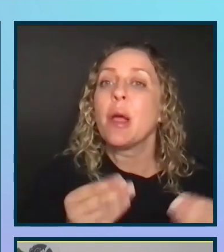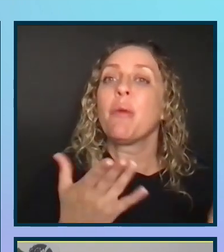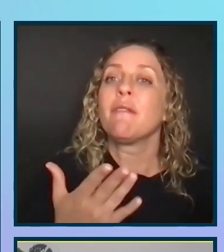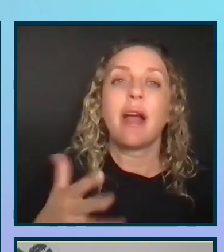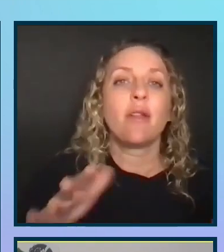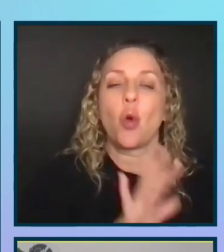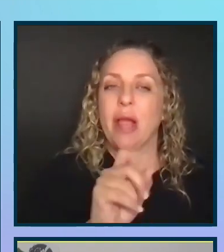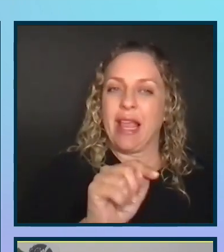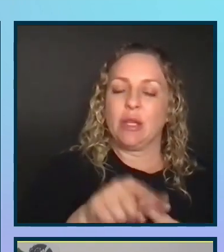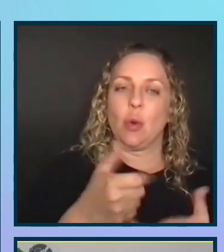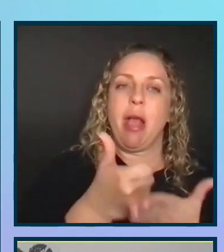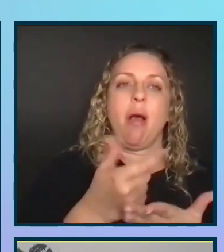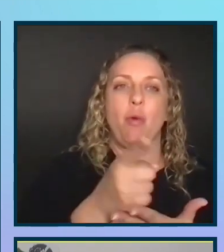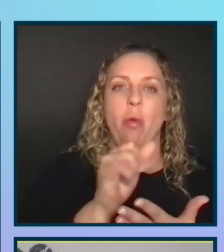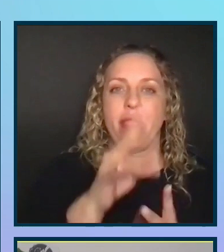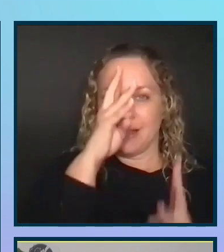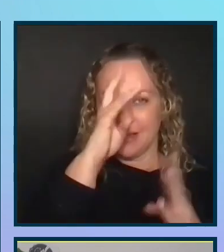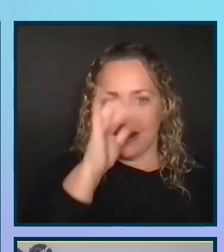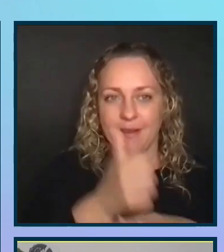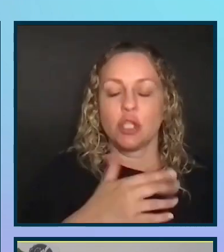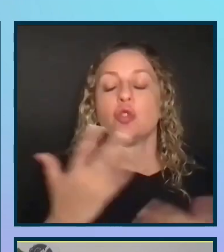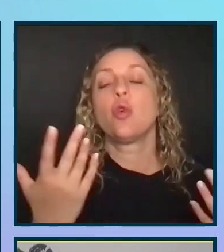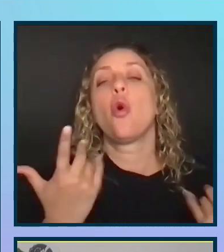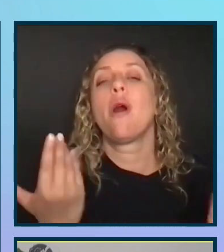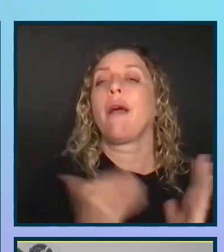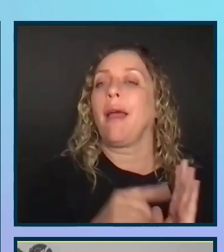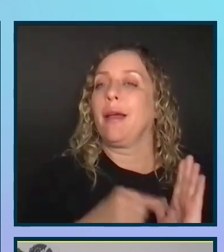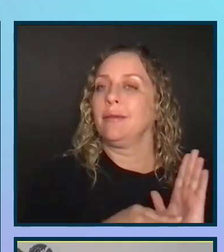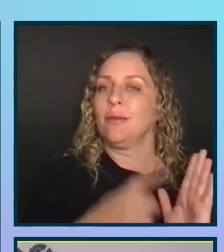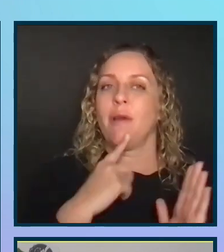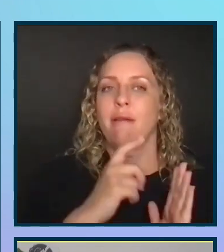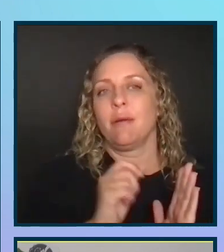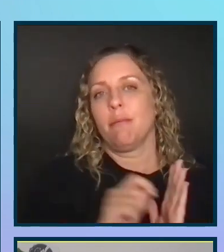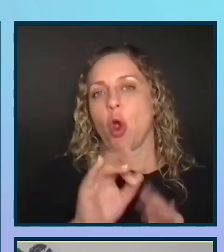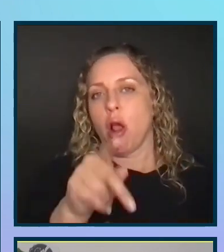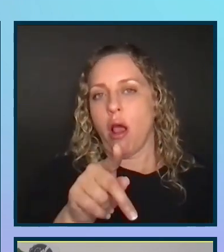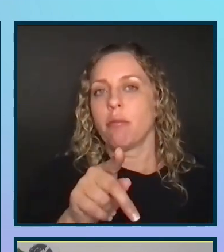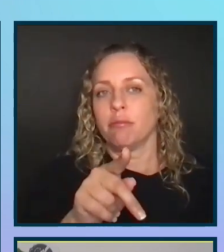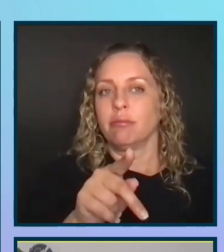to help you with such annotation. So here again, you have the mock-up in the background, and then on top of it,